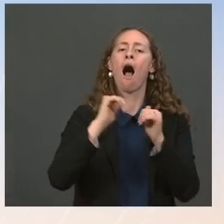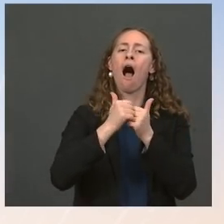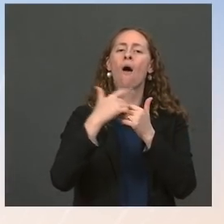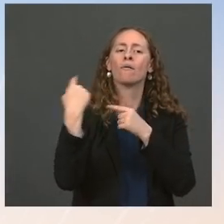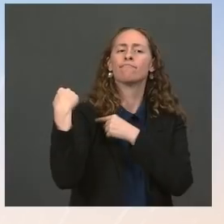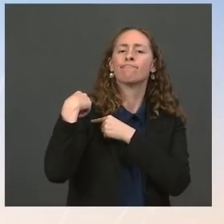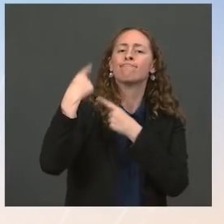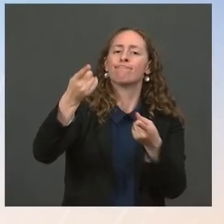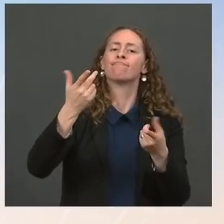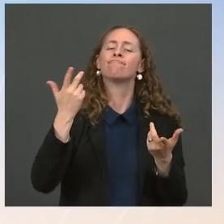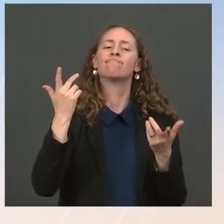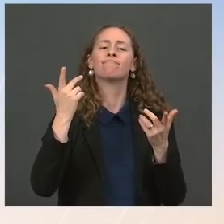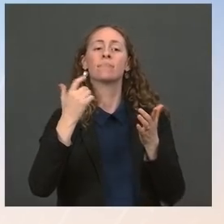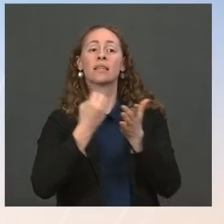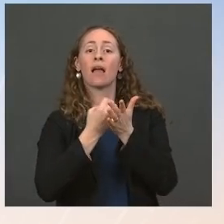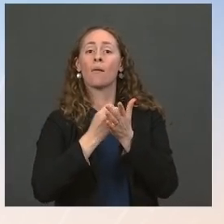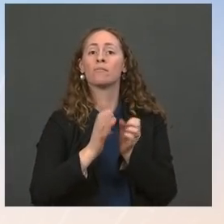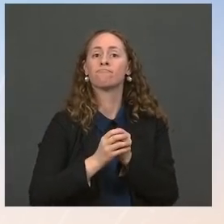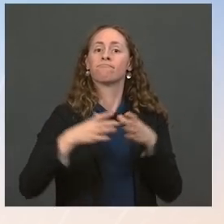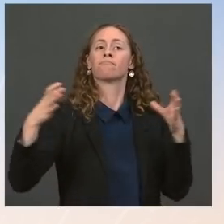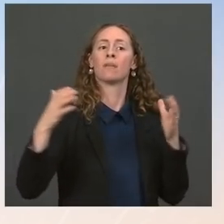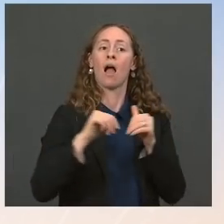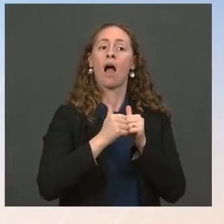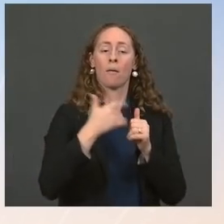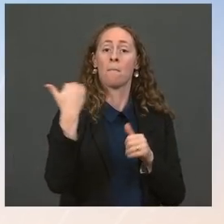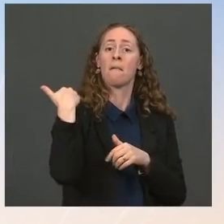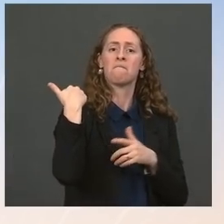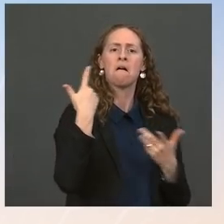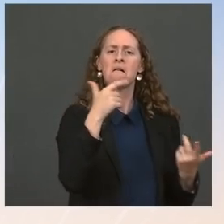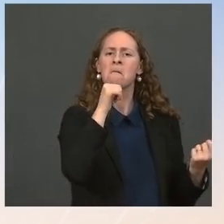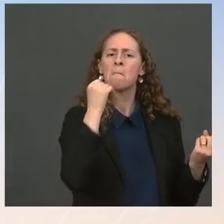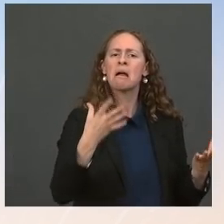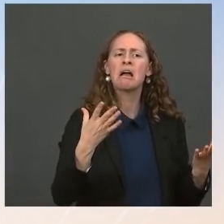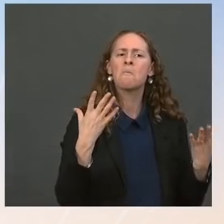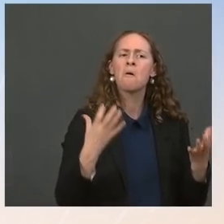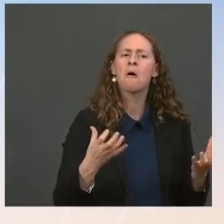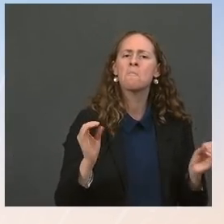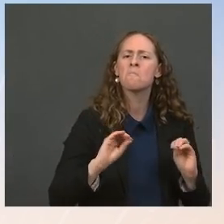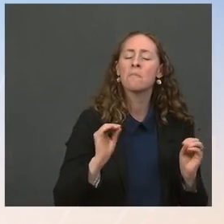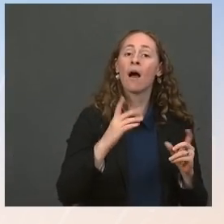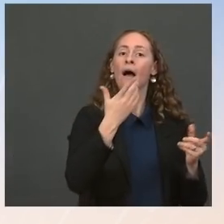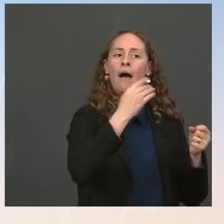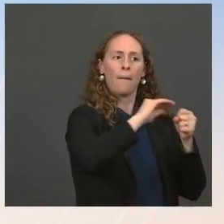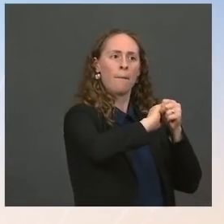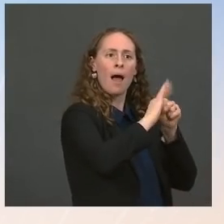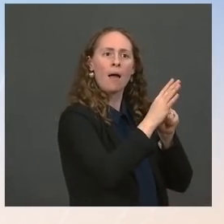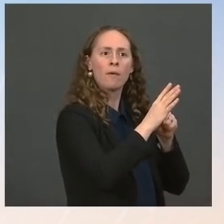where there was low demand, where there was not the production of goods,